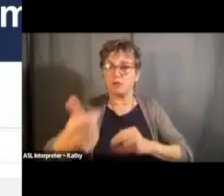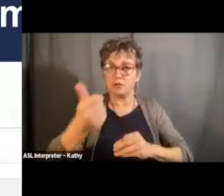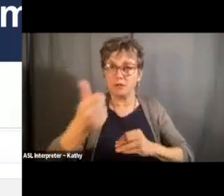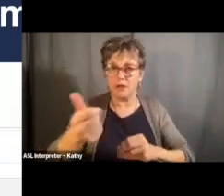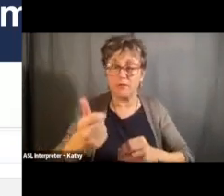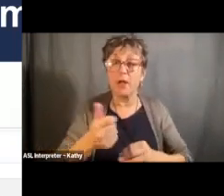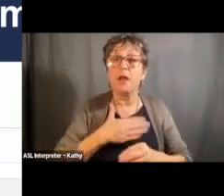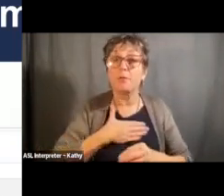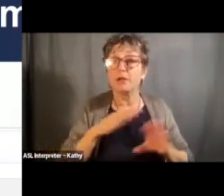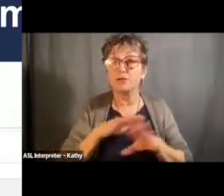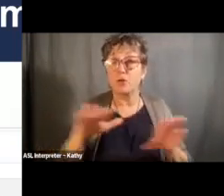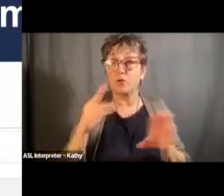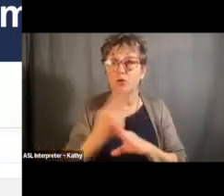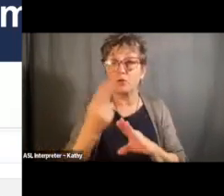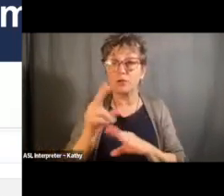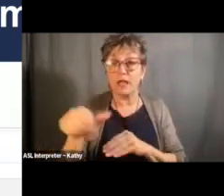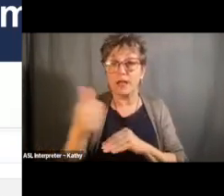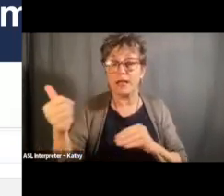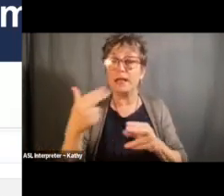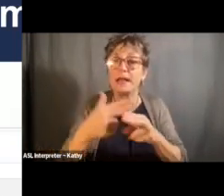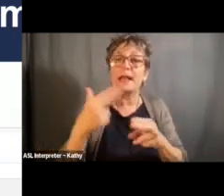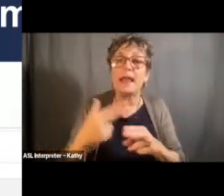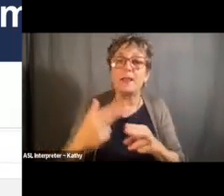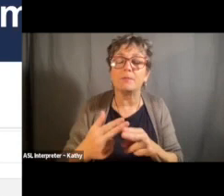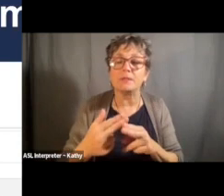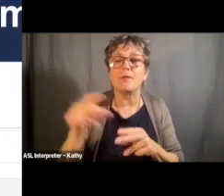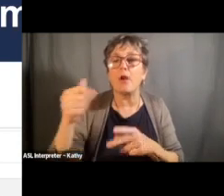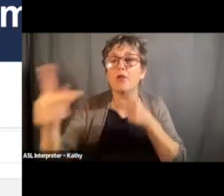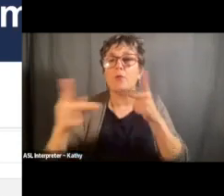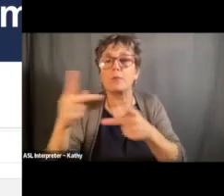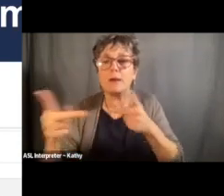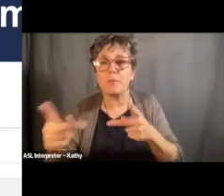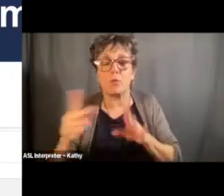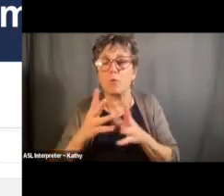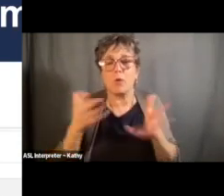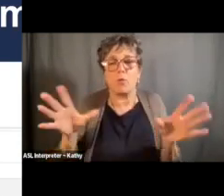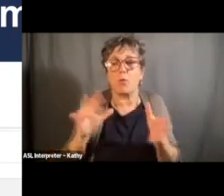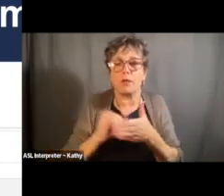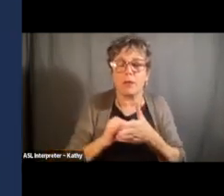don't want. You can add as many additional issues as you want to each Level 2 survey.